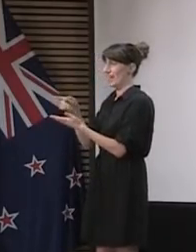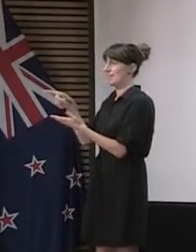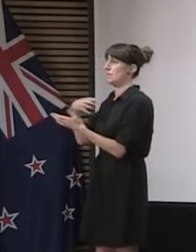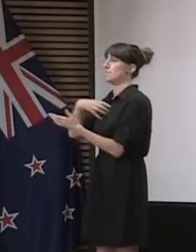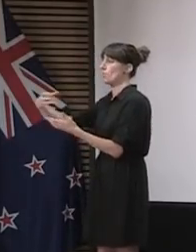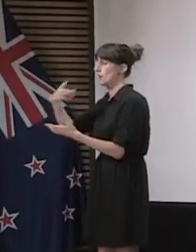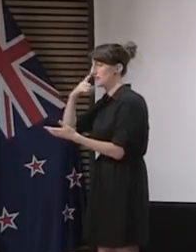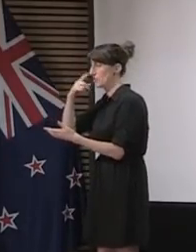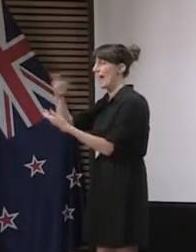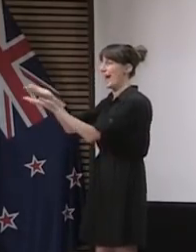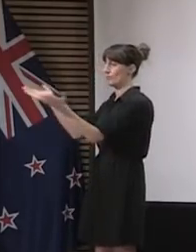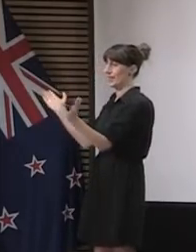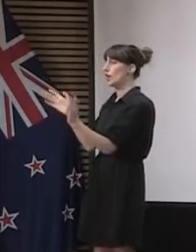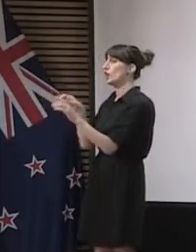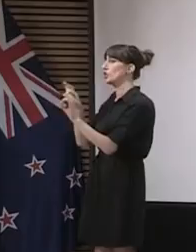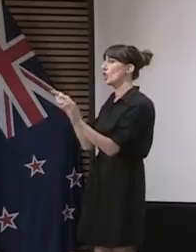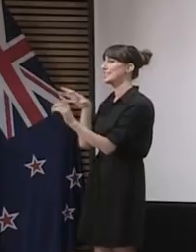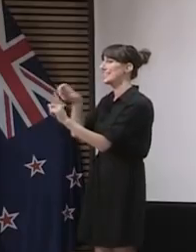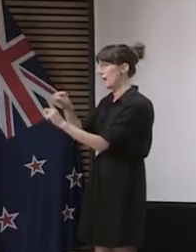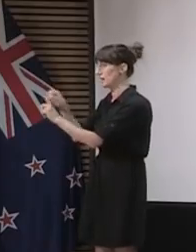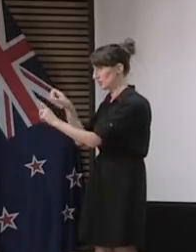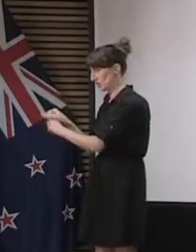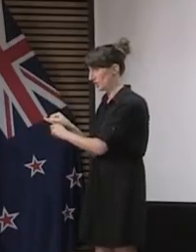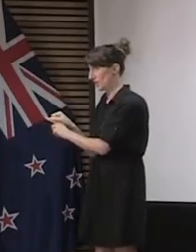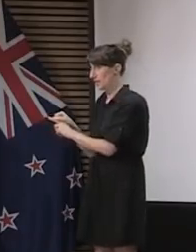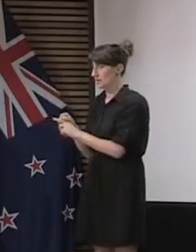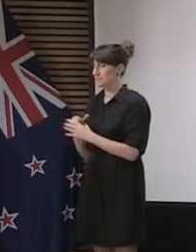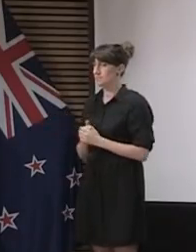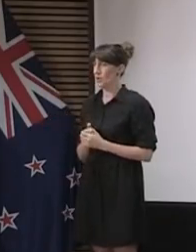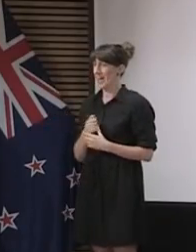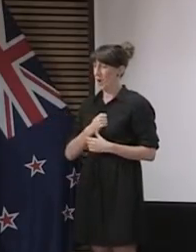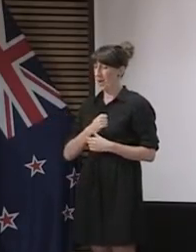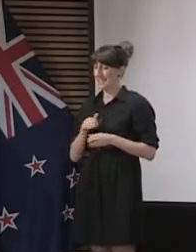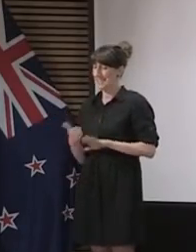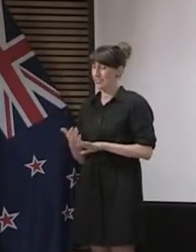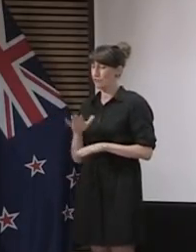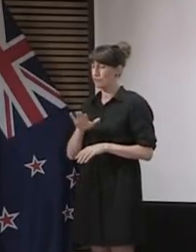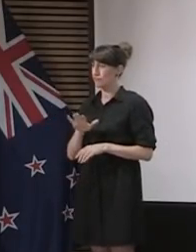came out of Wuhan and ourmortality rate around 1% islower than other countries areseeing.